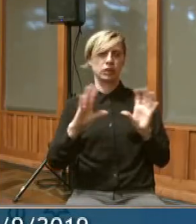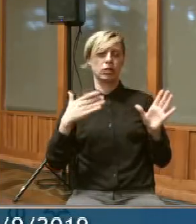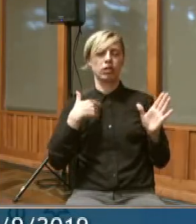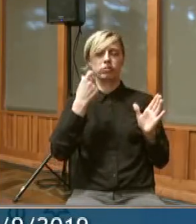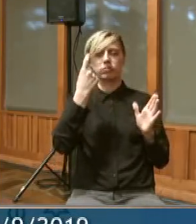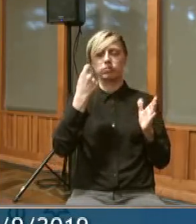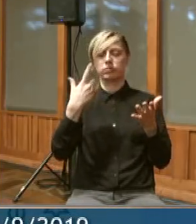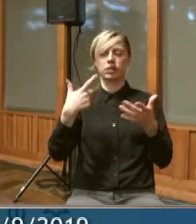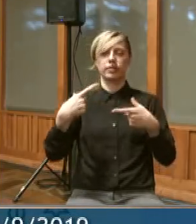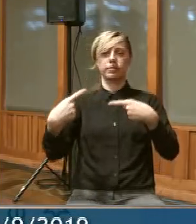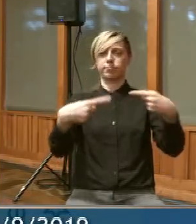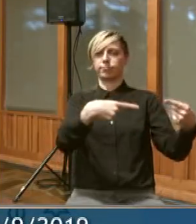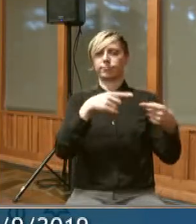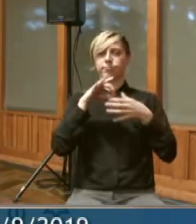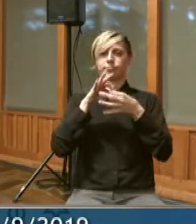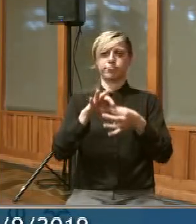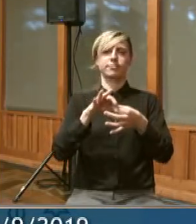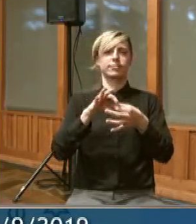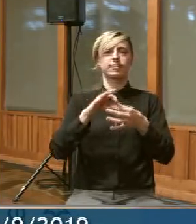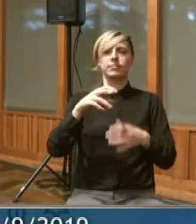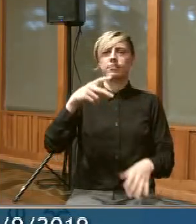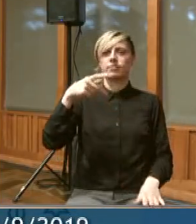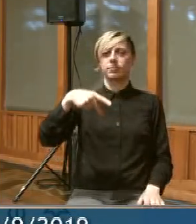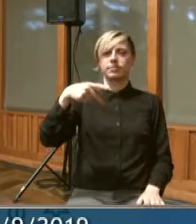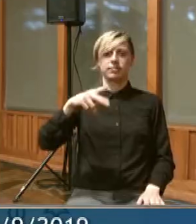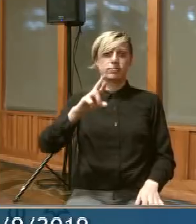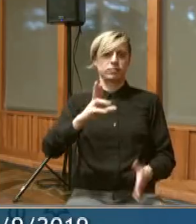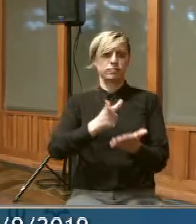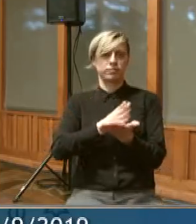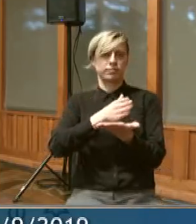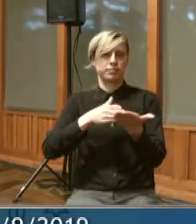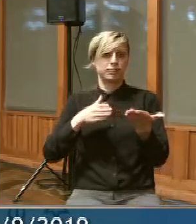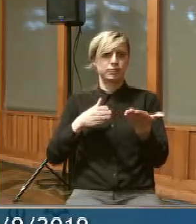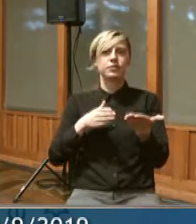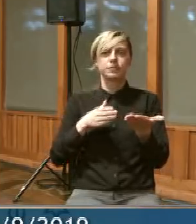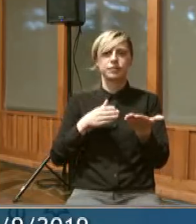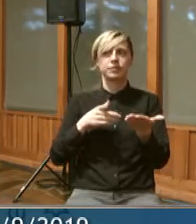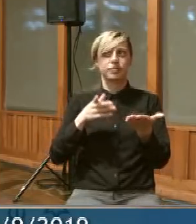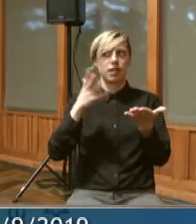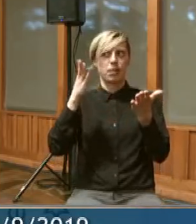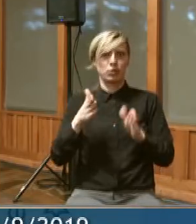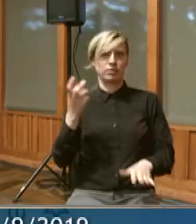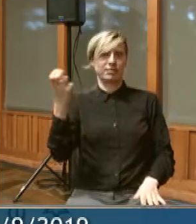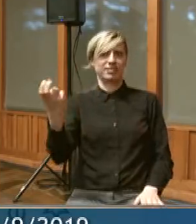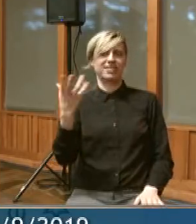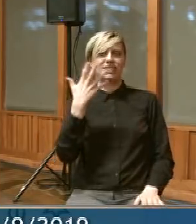CAN'T READ MY OWN HANDWRITING. ERIN, THANK YOU FOR BEING HERE. SO WE'RE CLEAR, I KNOW THERE'S A LOT OF CONTROVERSY AROUND THE